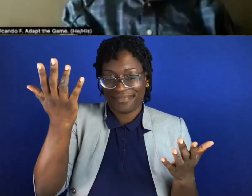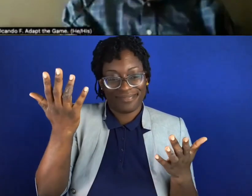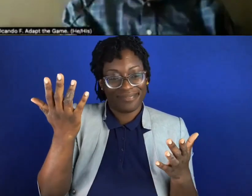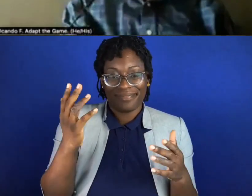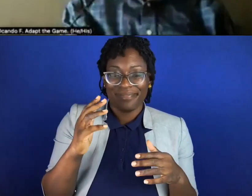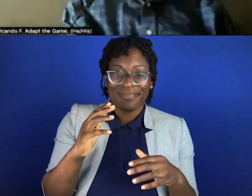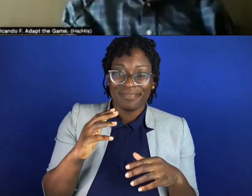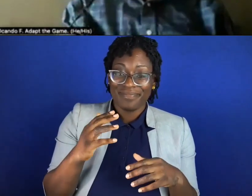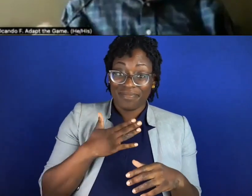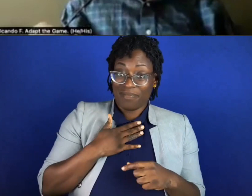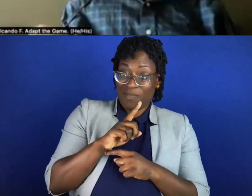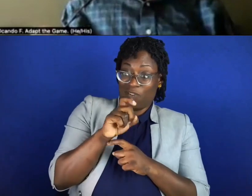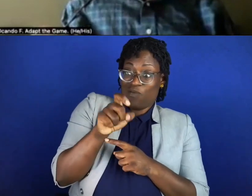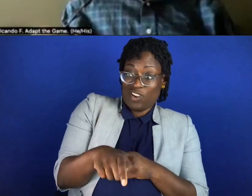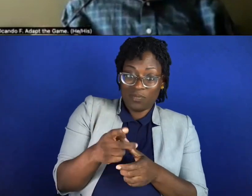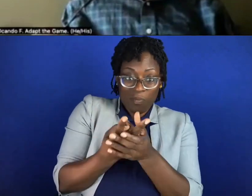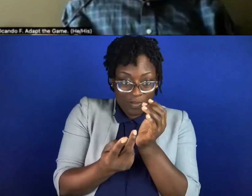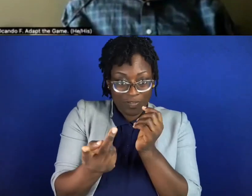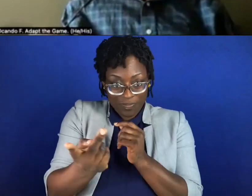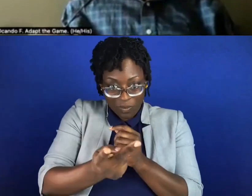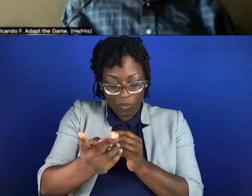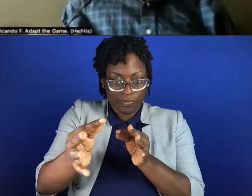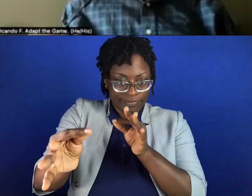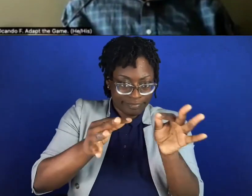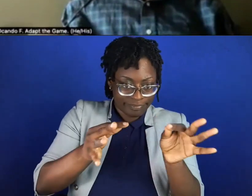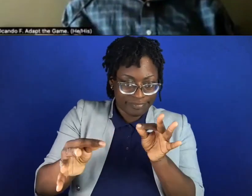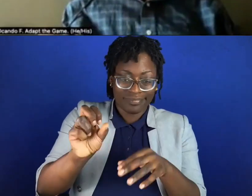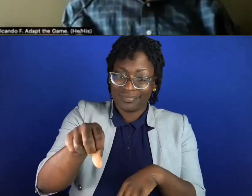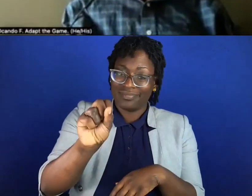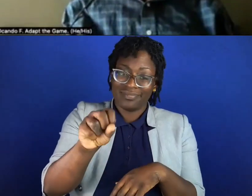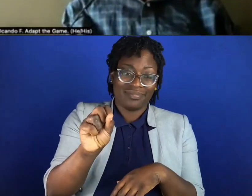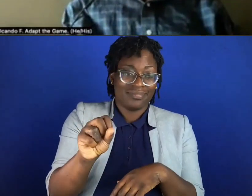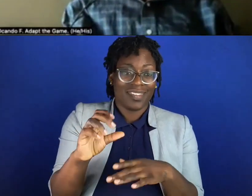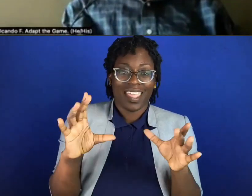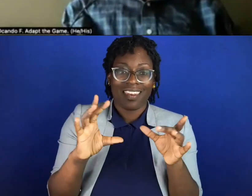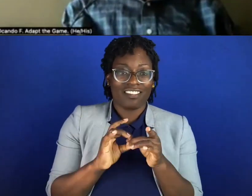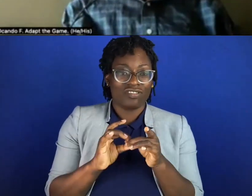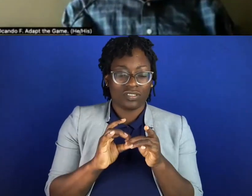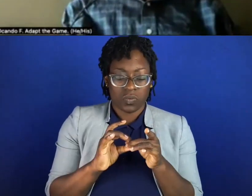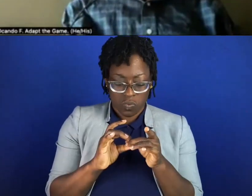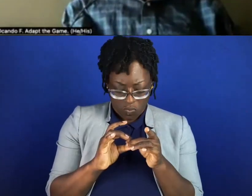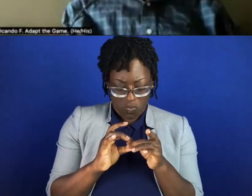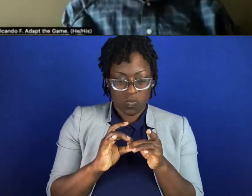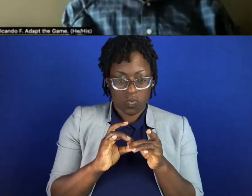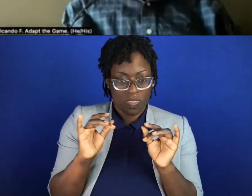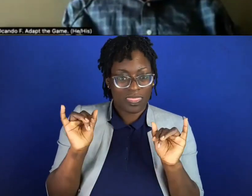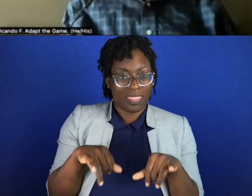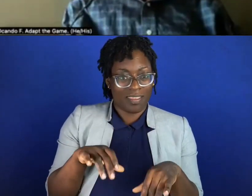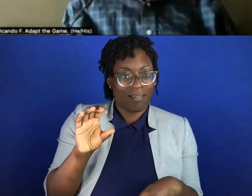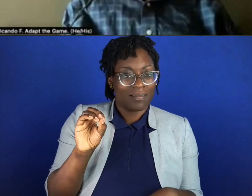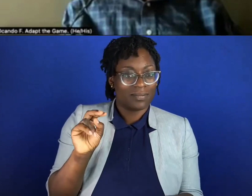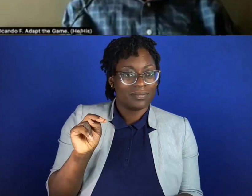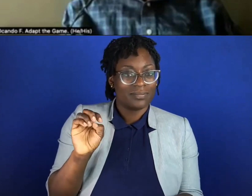first two questions it’s all about connections, it’s all about saying hello this is what